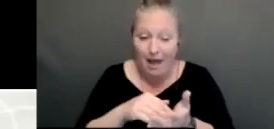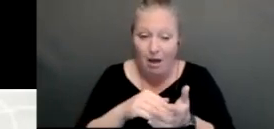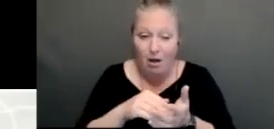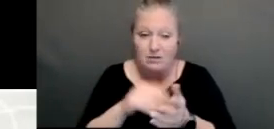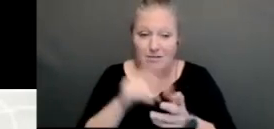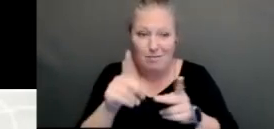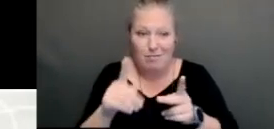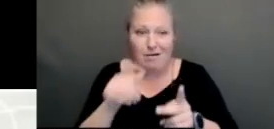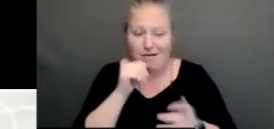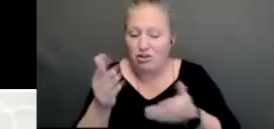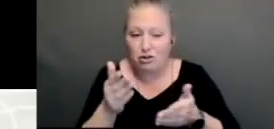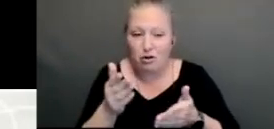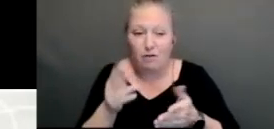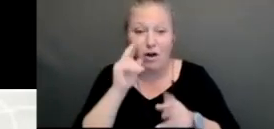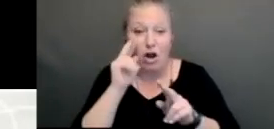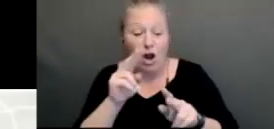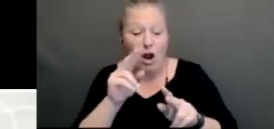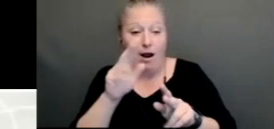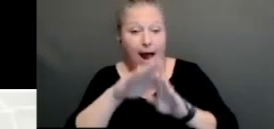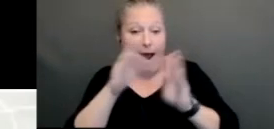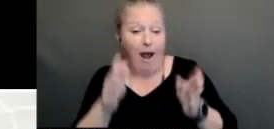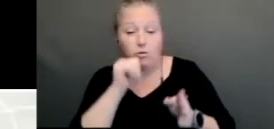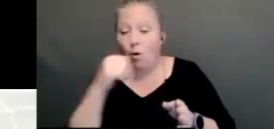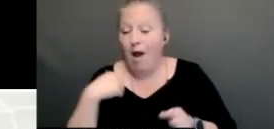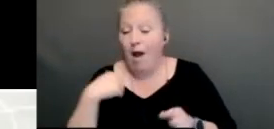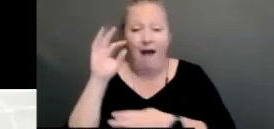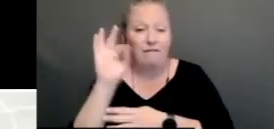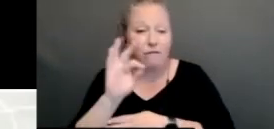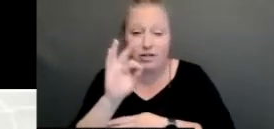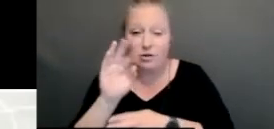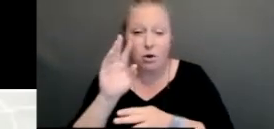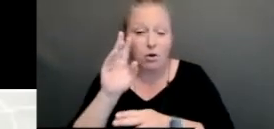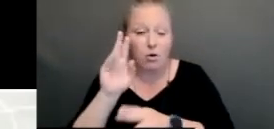now you extrapolate that based on households that don't have a Fresno Unified student and